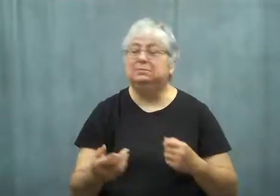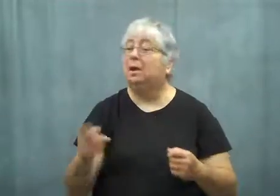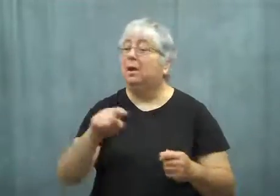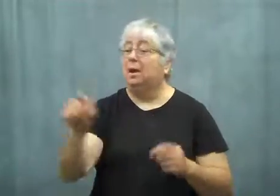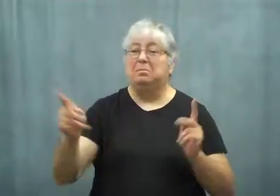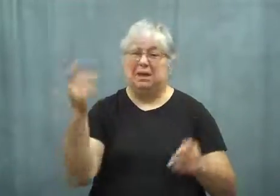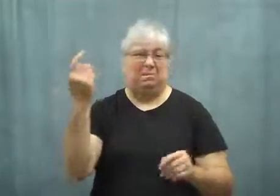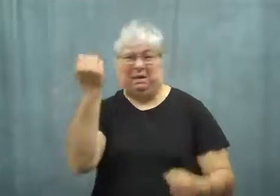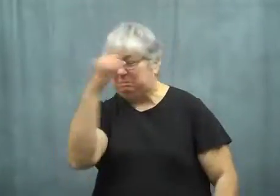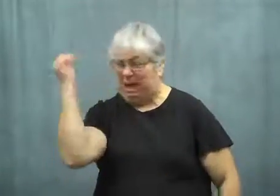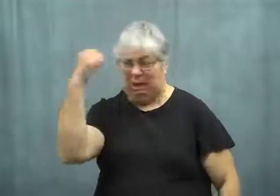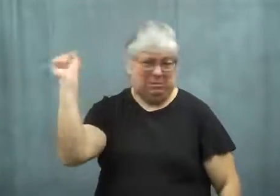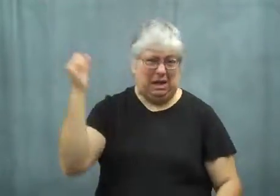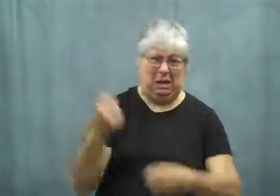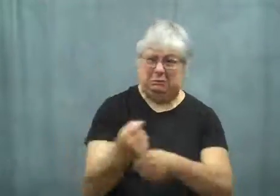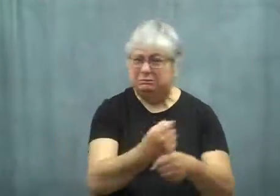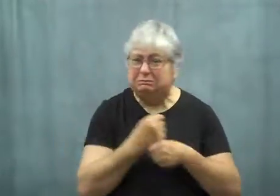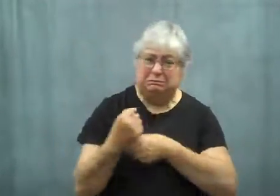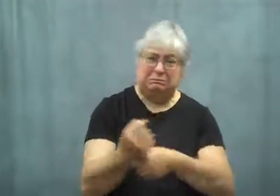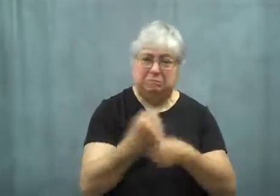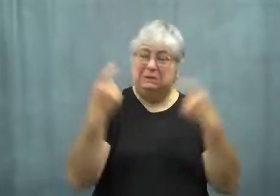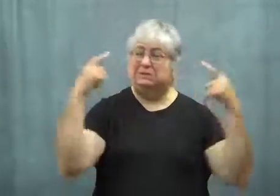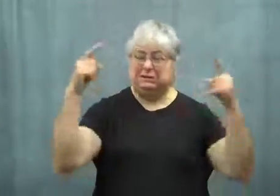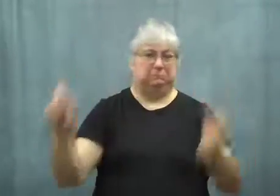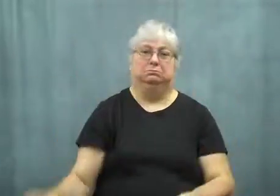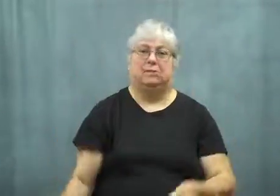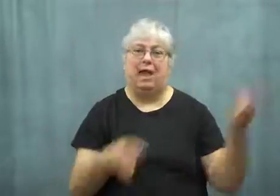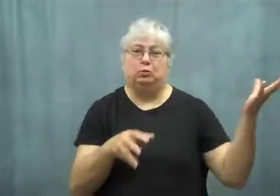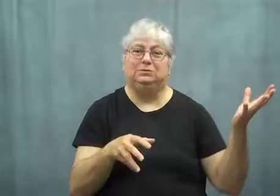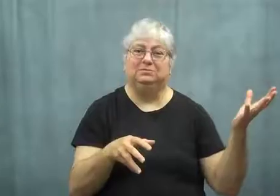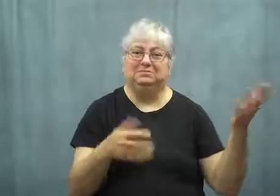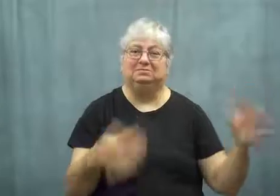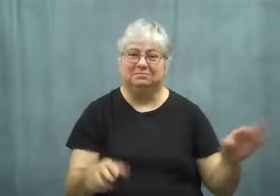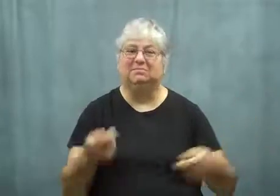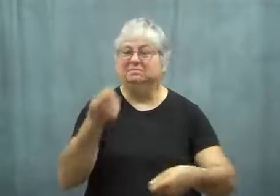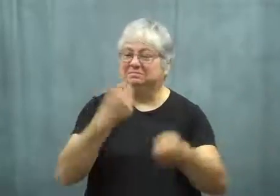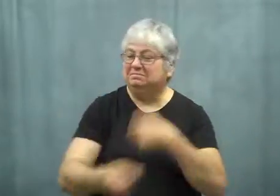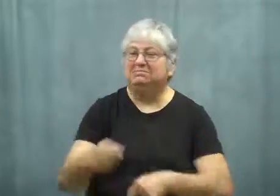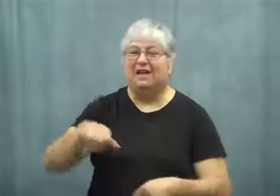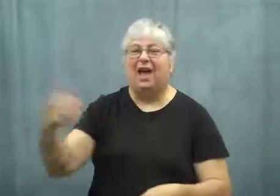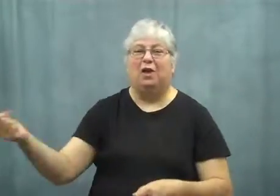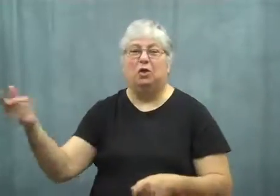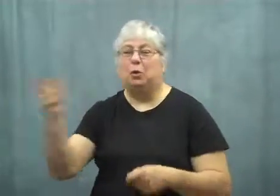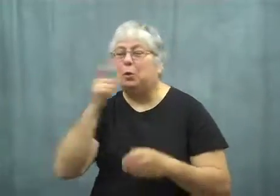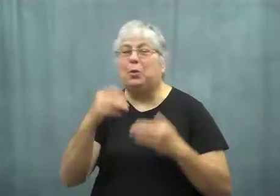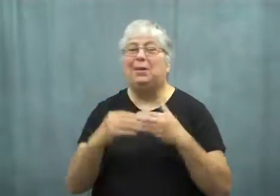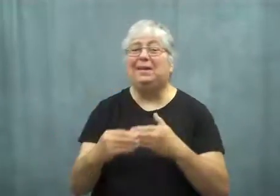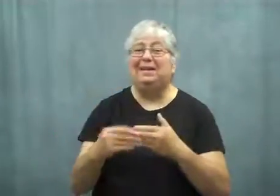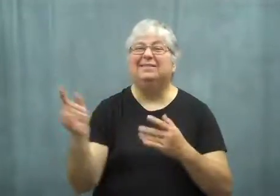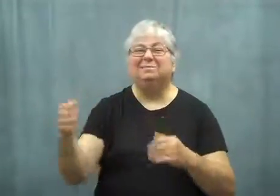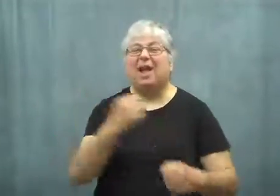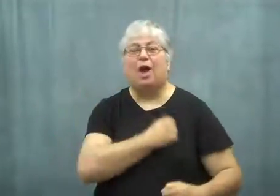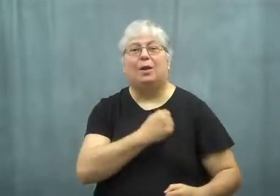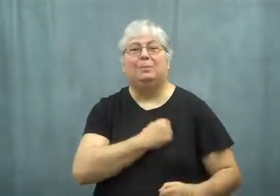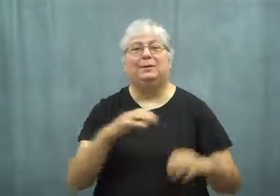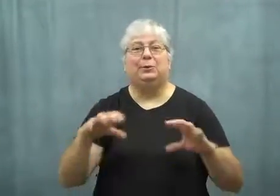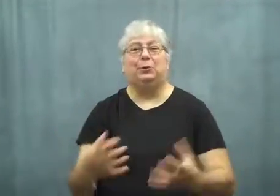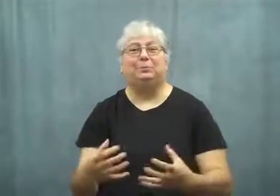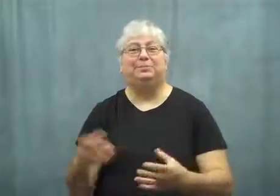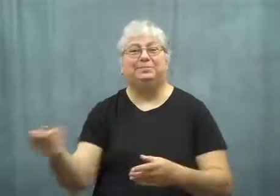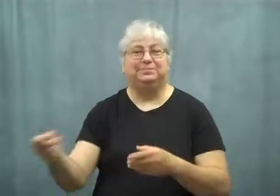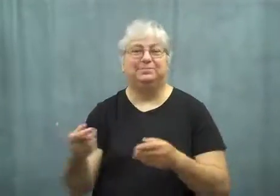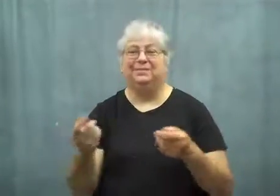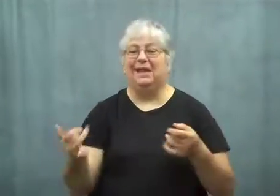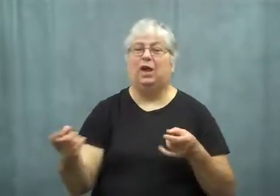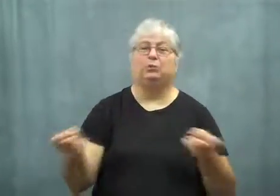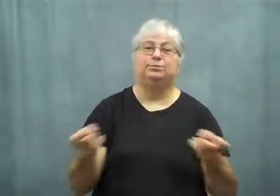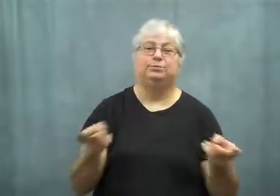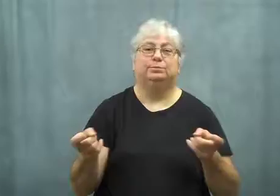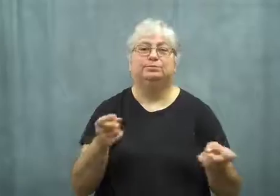The people revolted and ousted him.